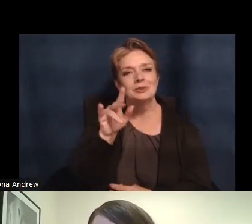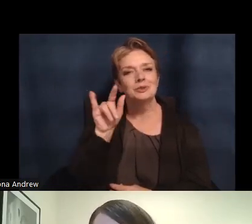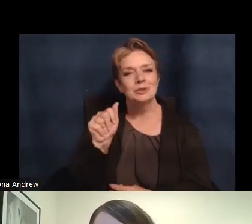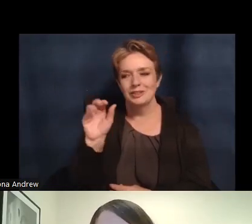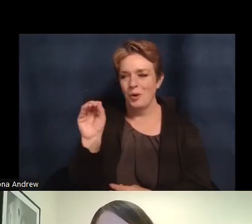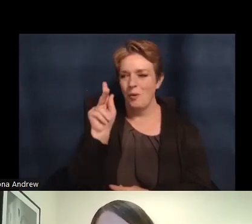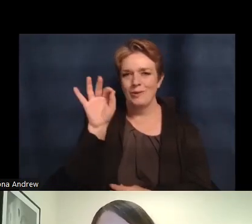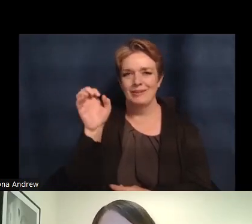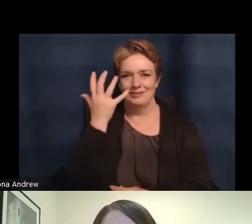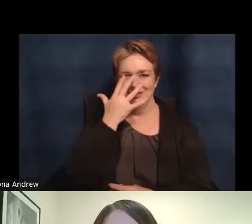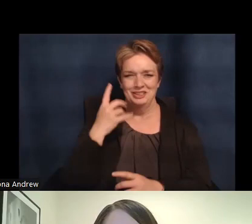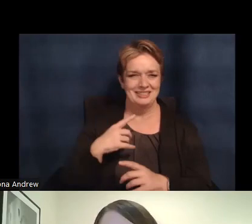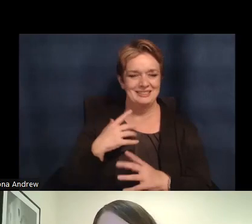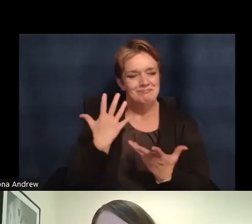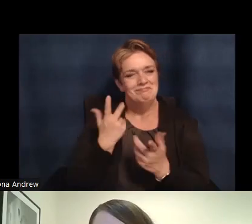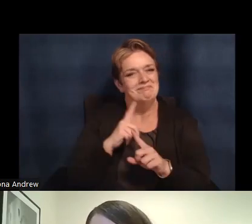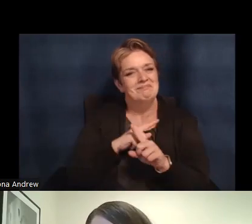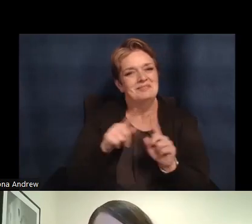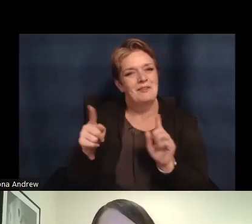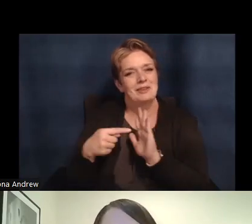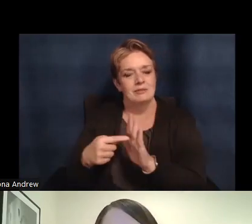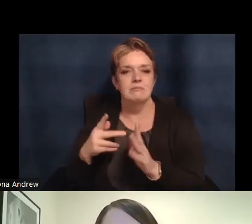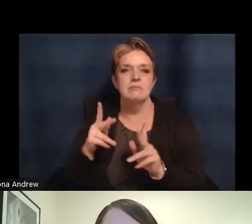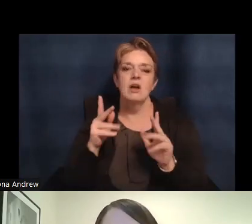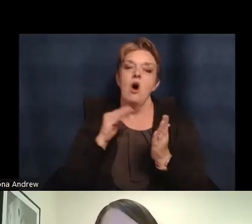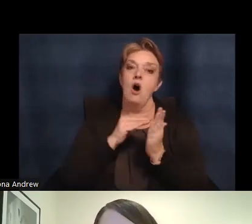And she's often represented as a very stoic figure.